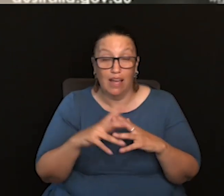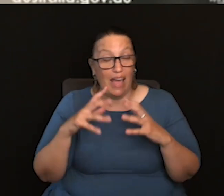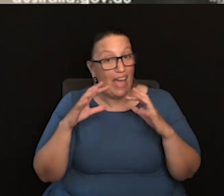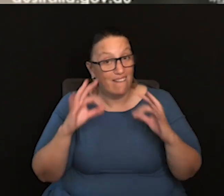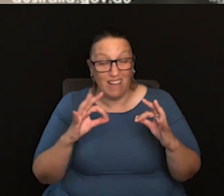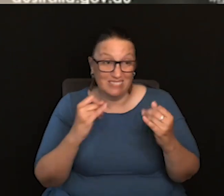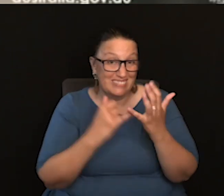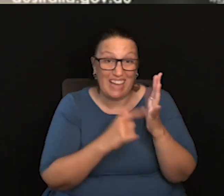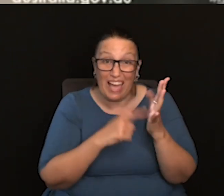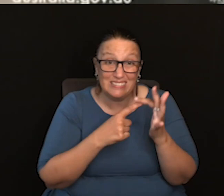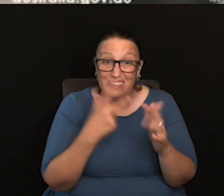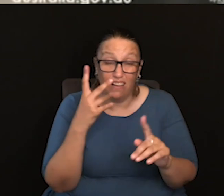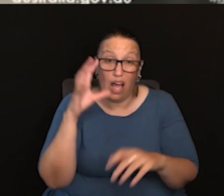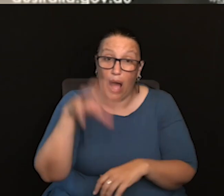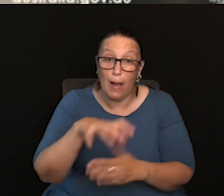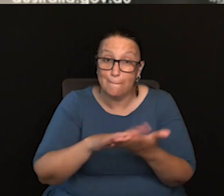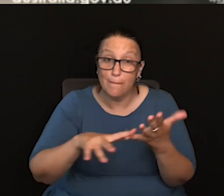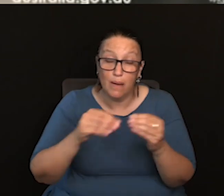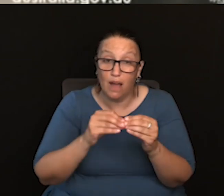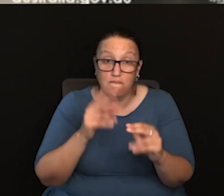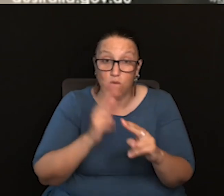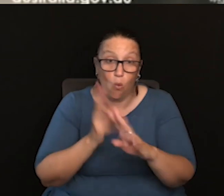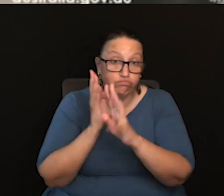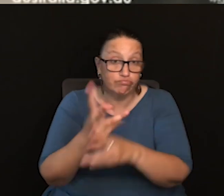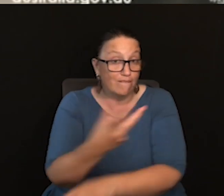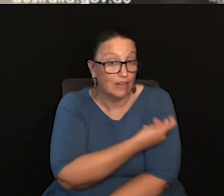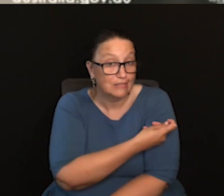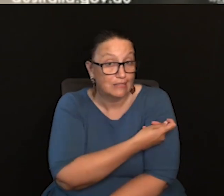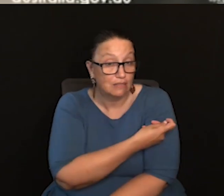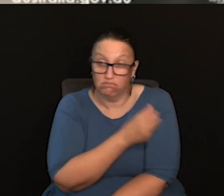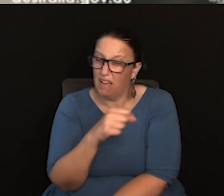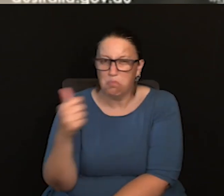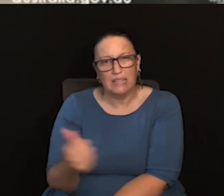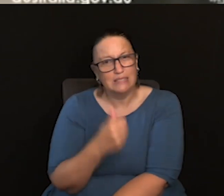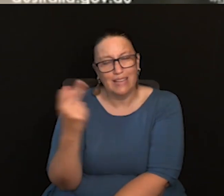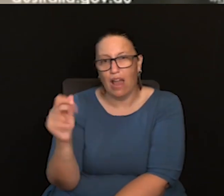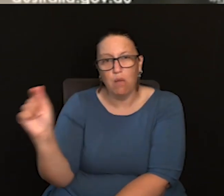That vaccination rate during the course of January was a testament to Australians coming forward.